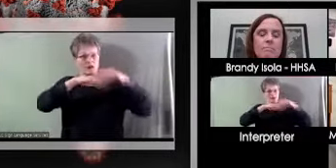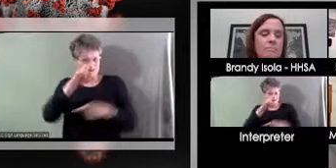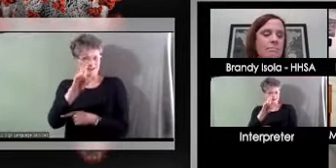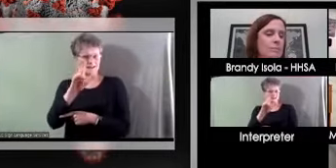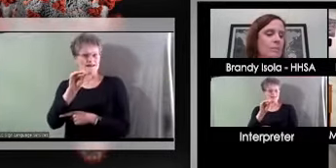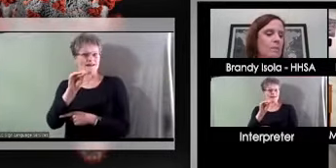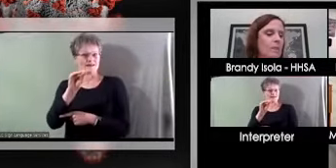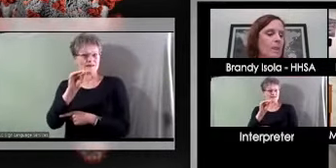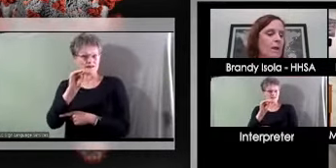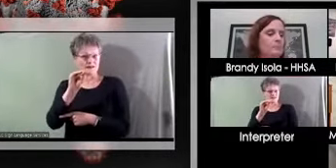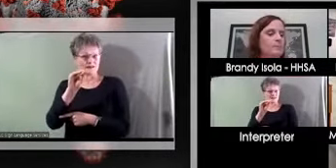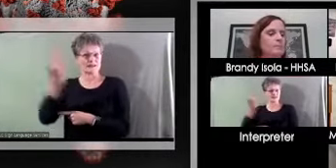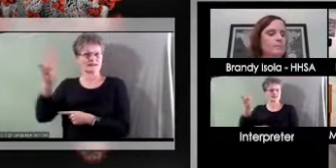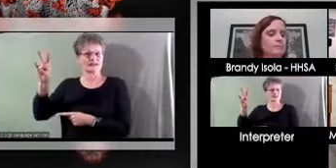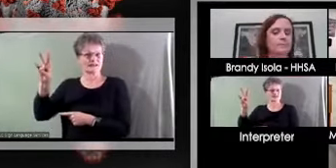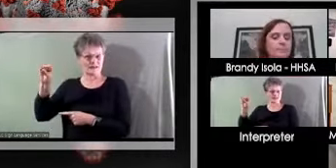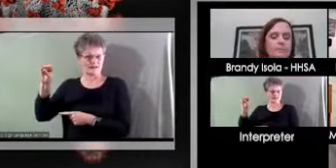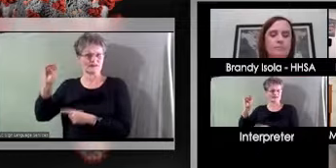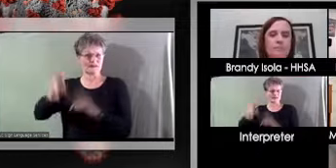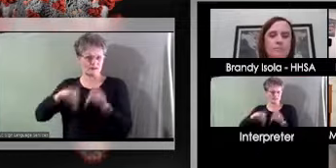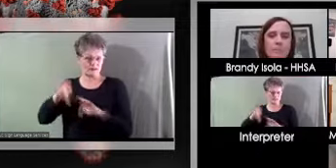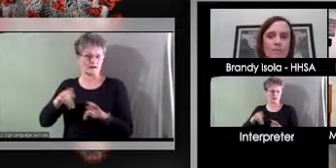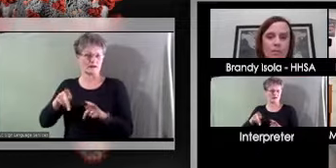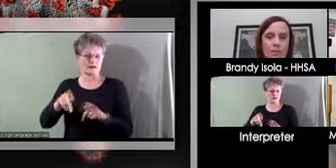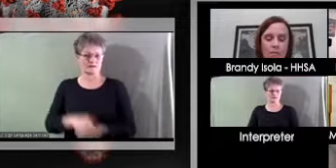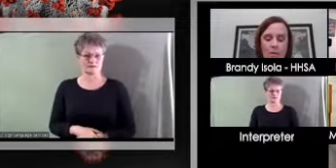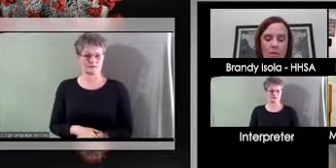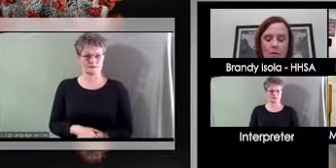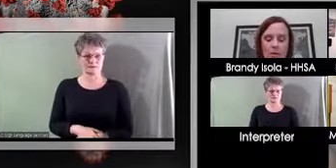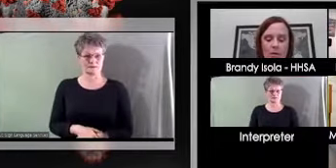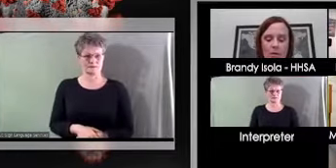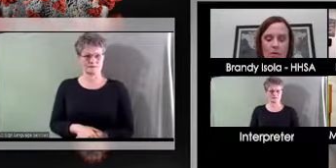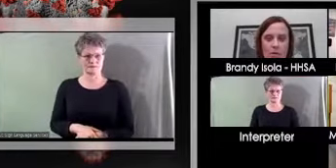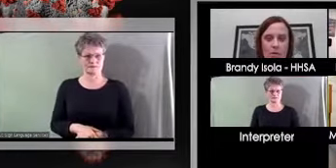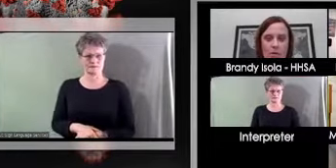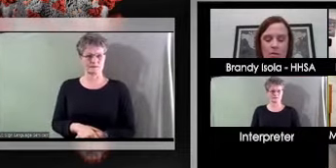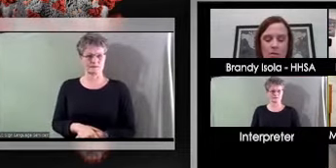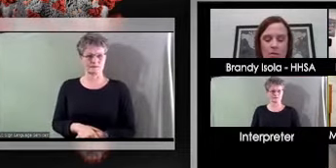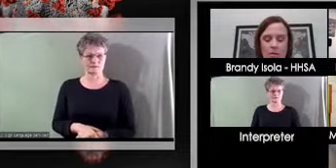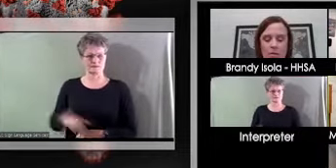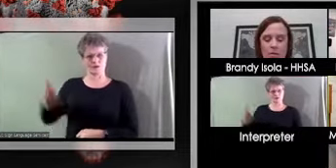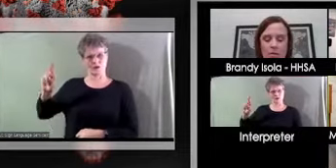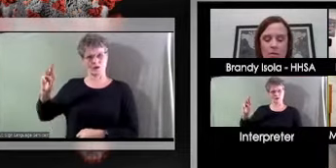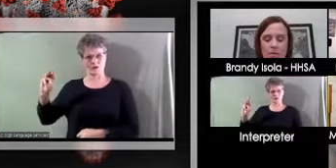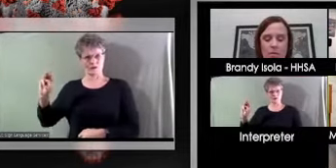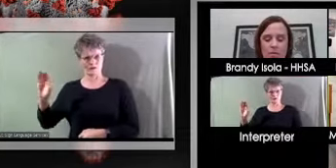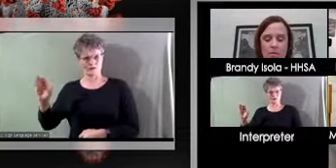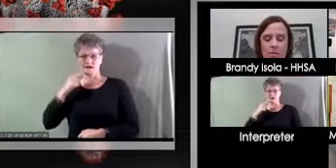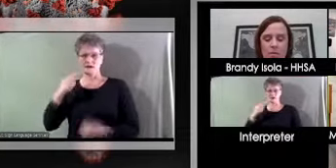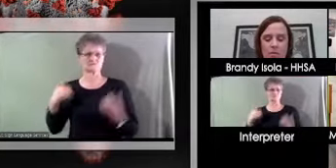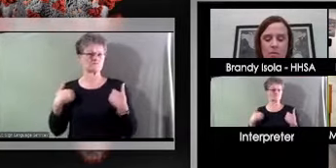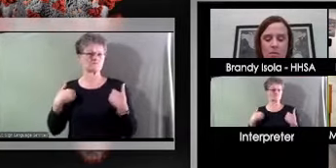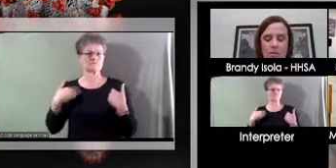(SRMC) Okay and for us, for our ventilator capacity we're about 50, which is far more than what we